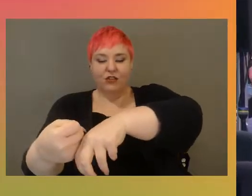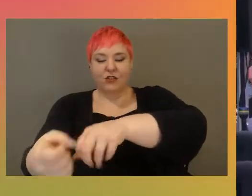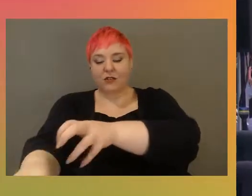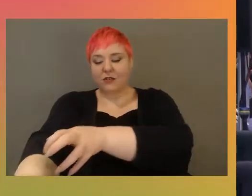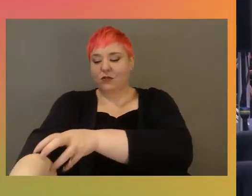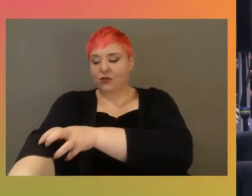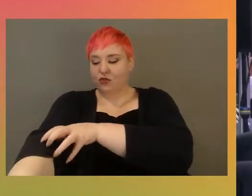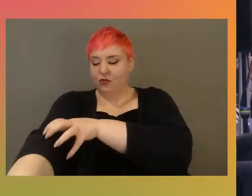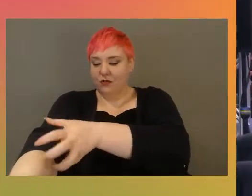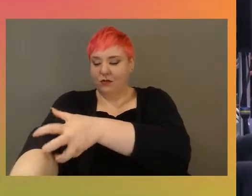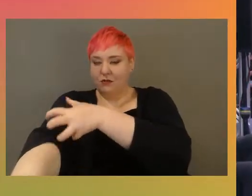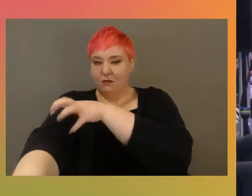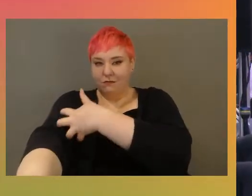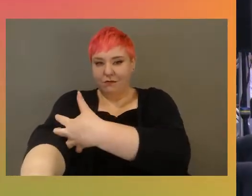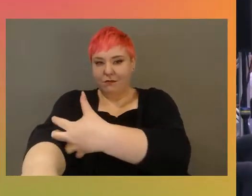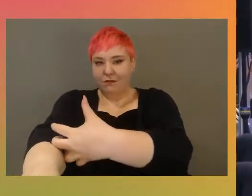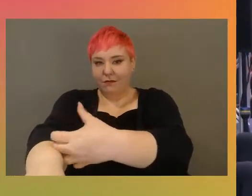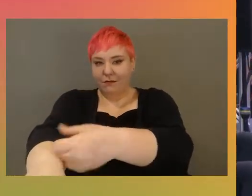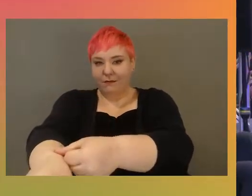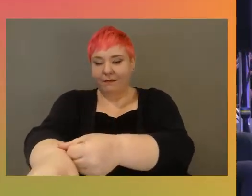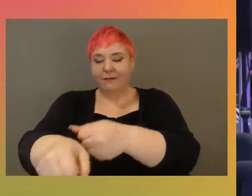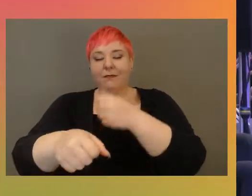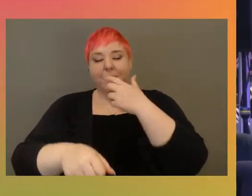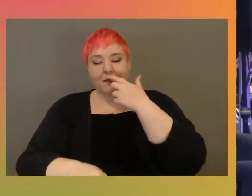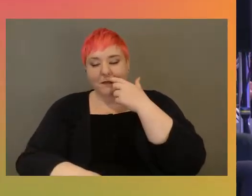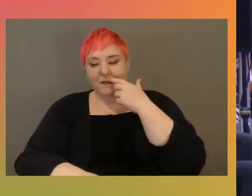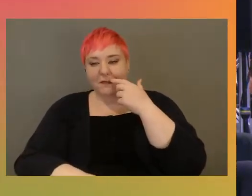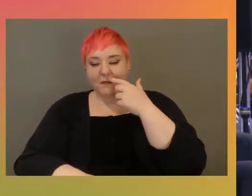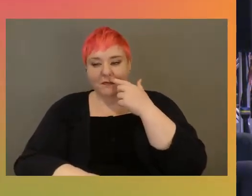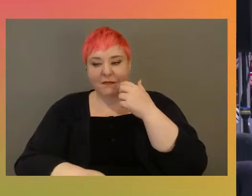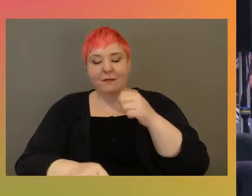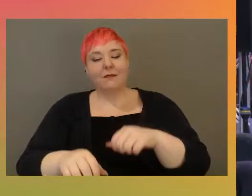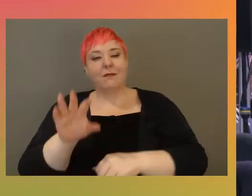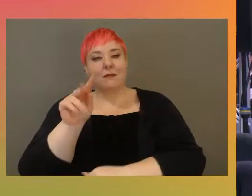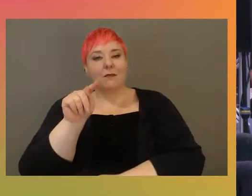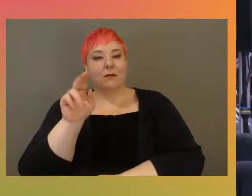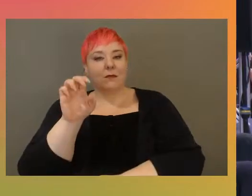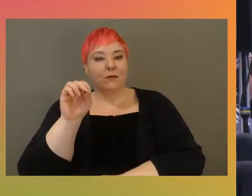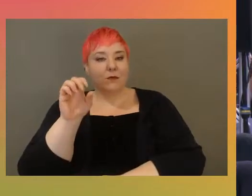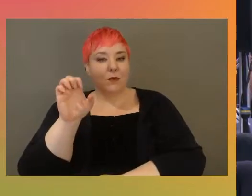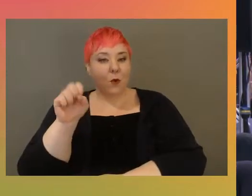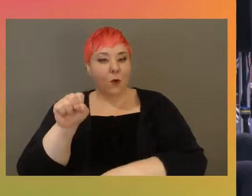STRETCH THE INNER ELBOWS, INTO THE INDEX FINGERS.